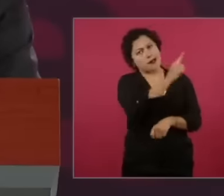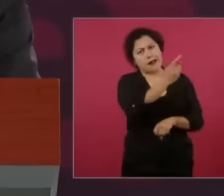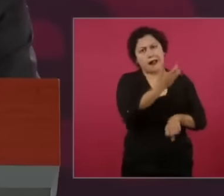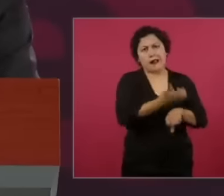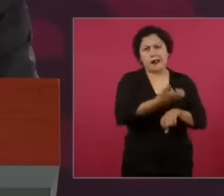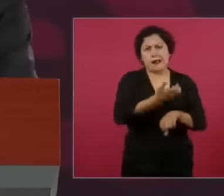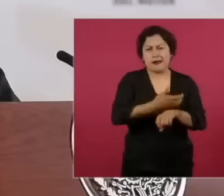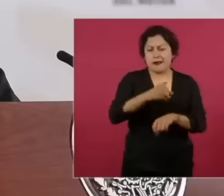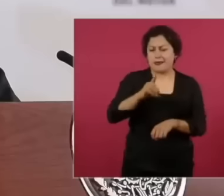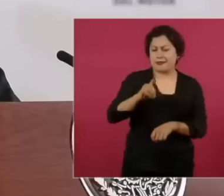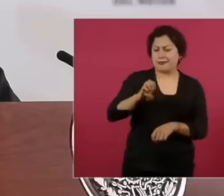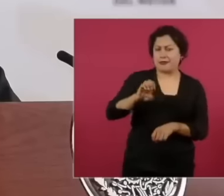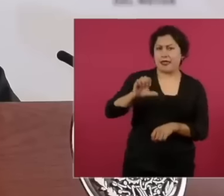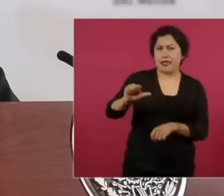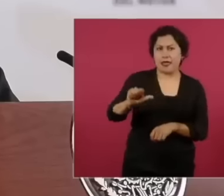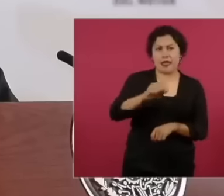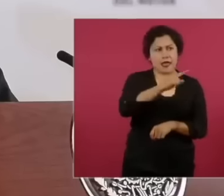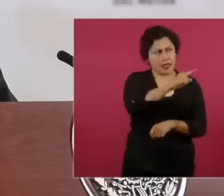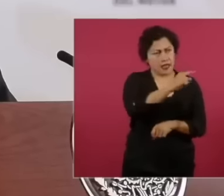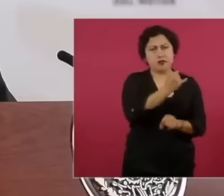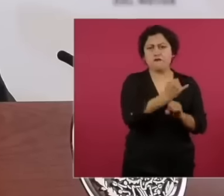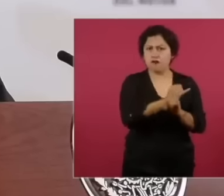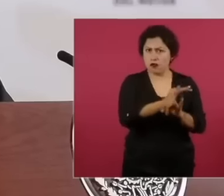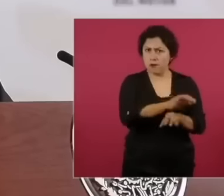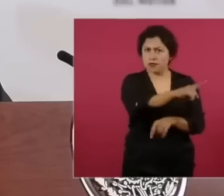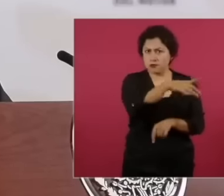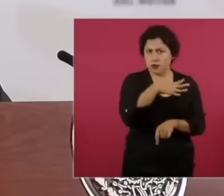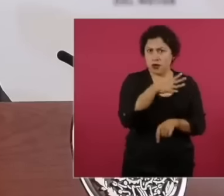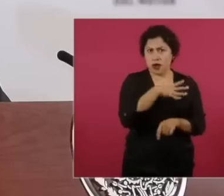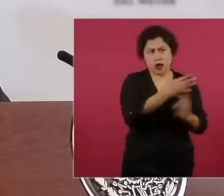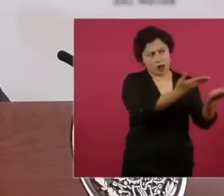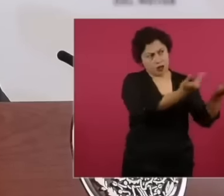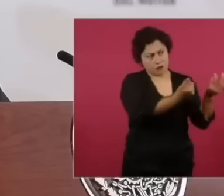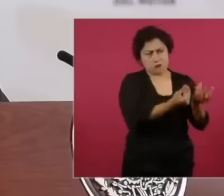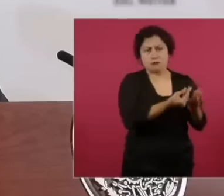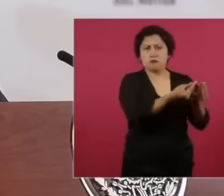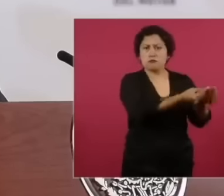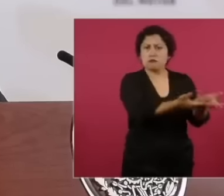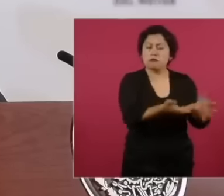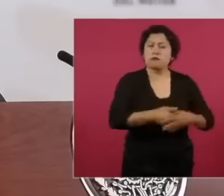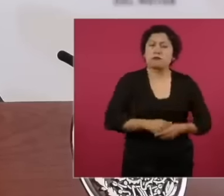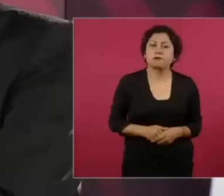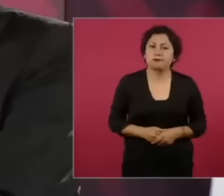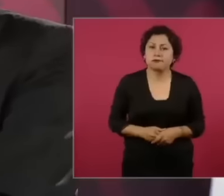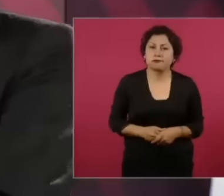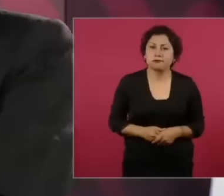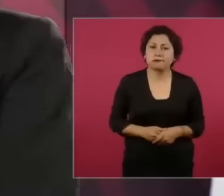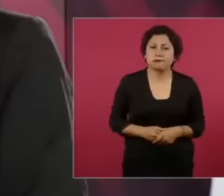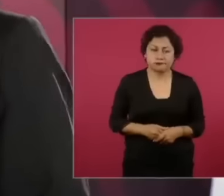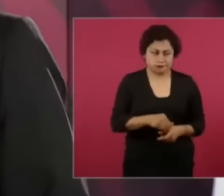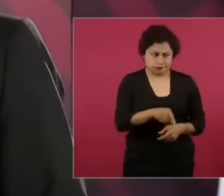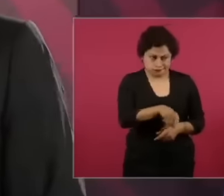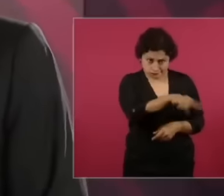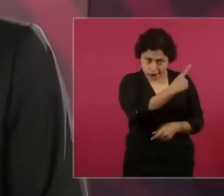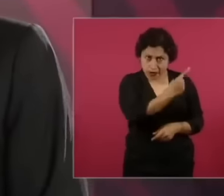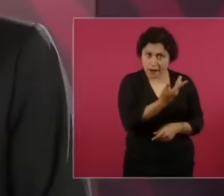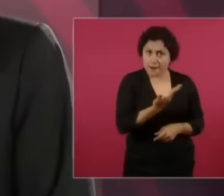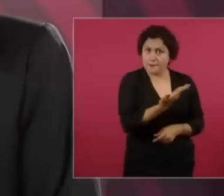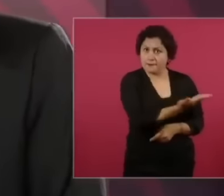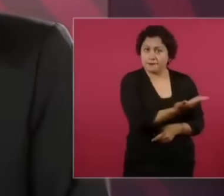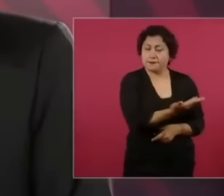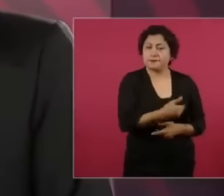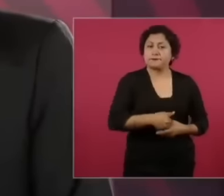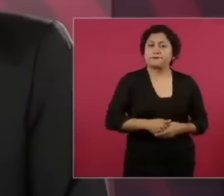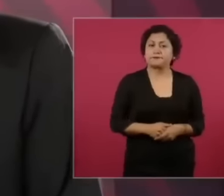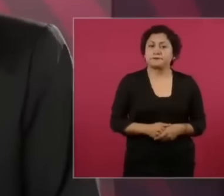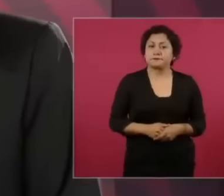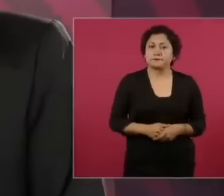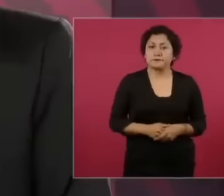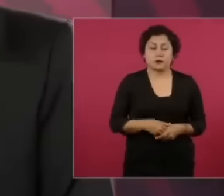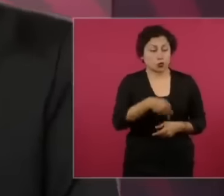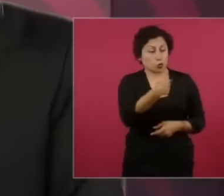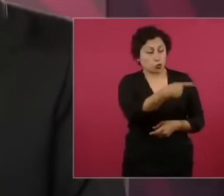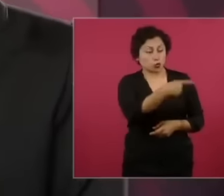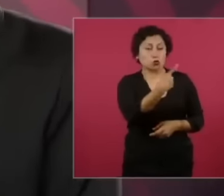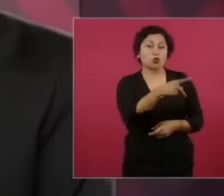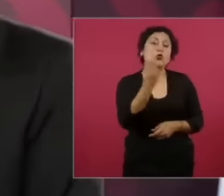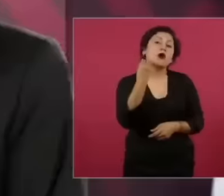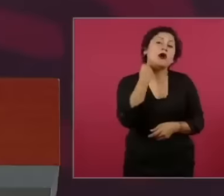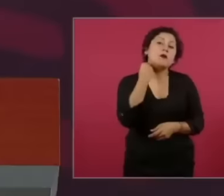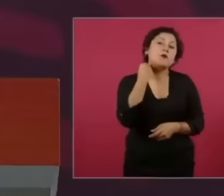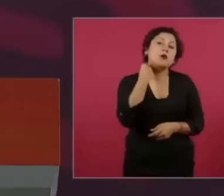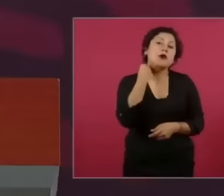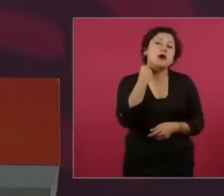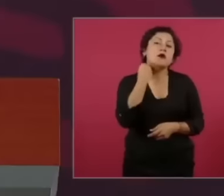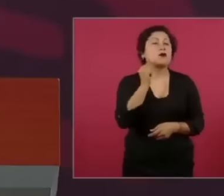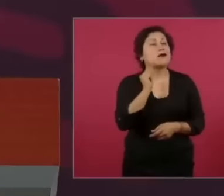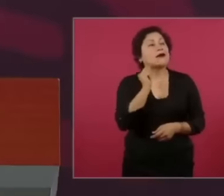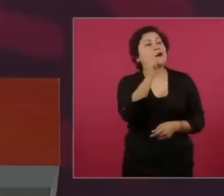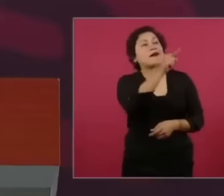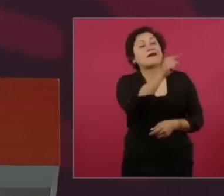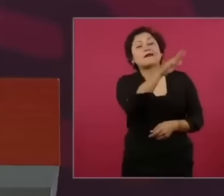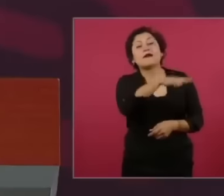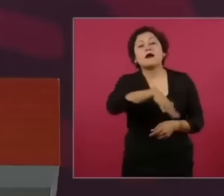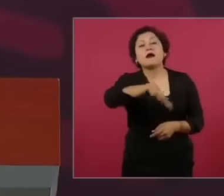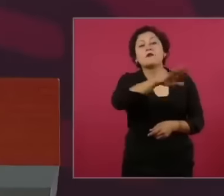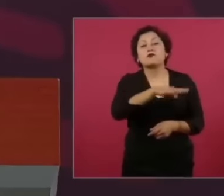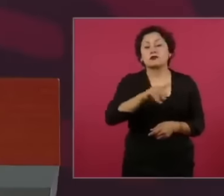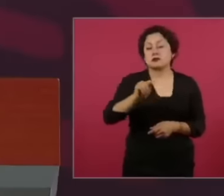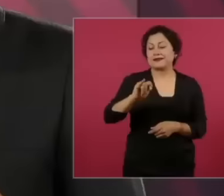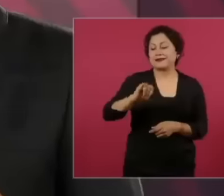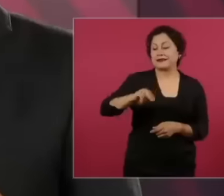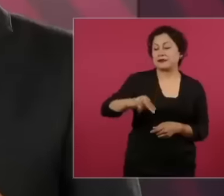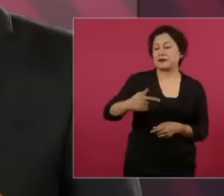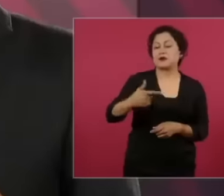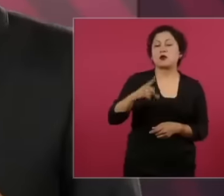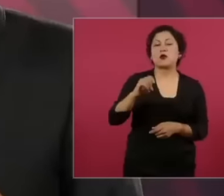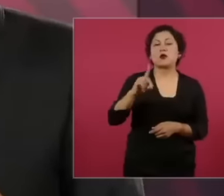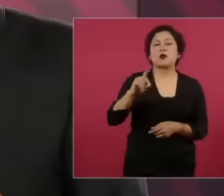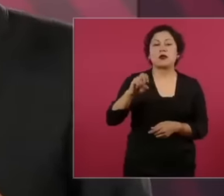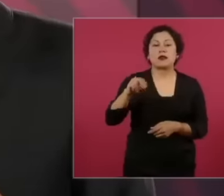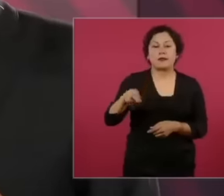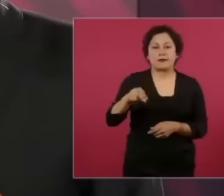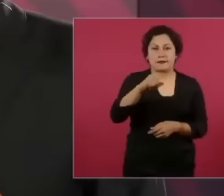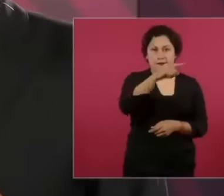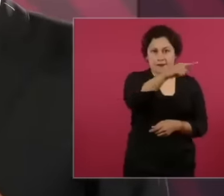information, ask his lawyers to look for Tin Golden, prize